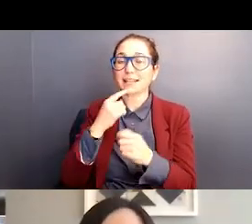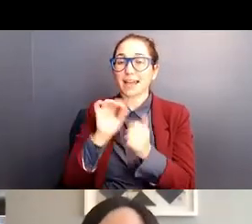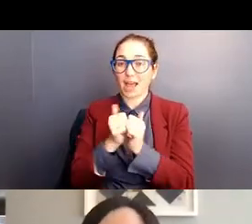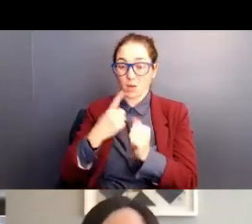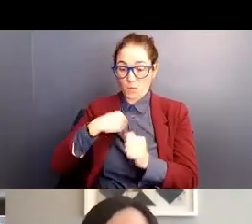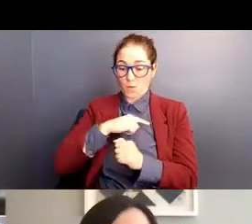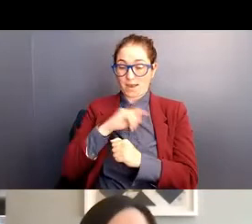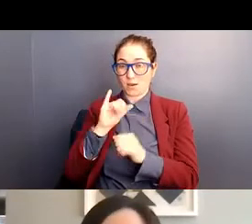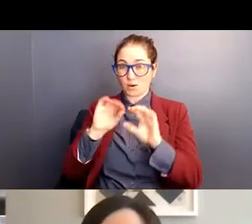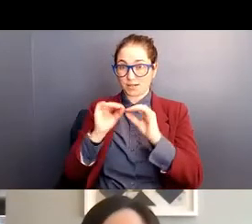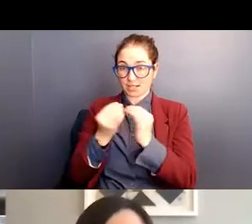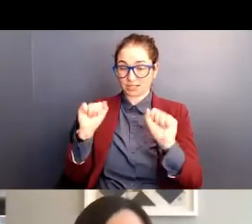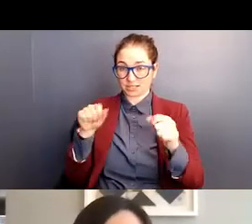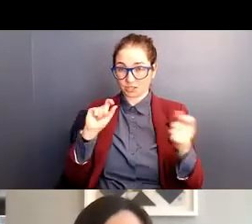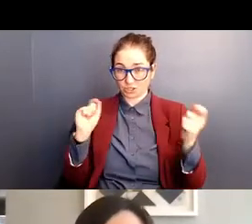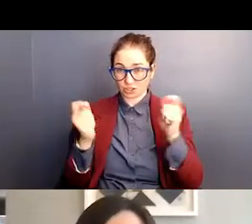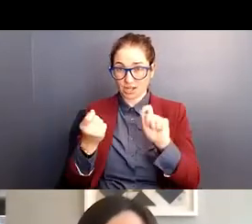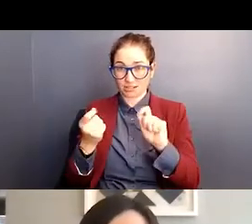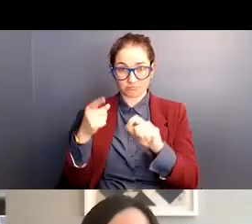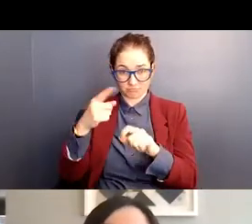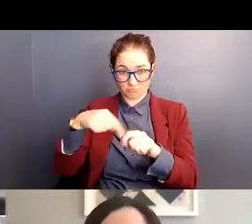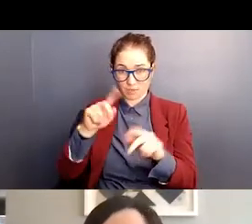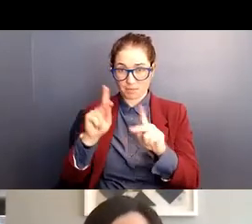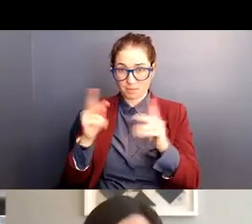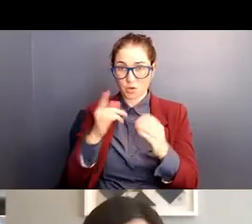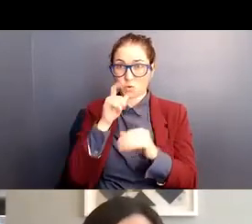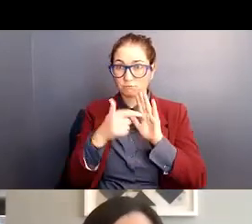and all of you here representing an organization, that's on you